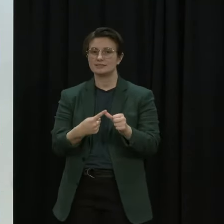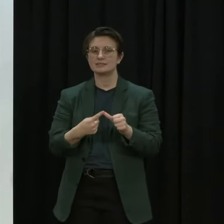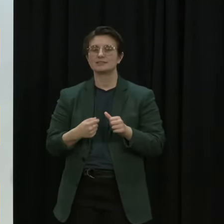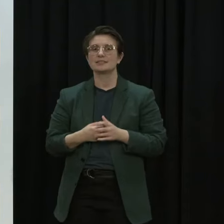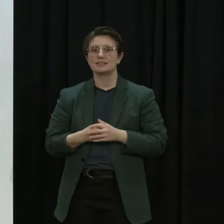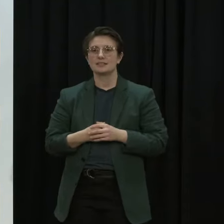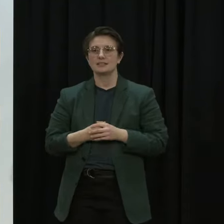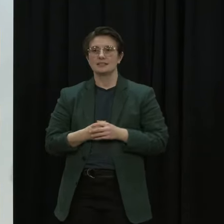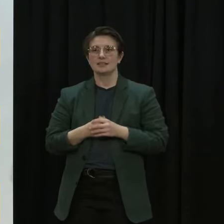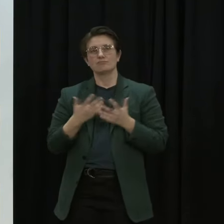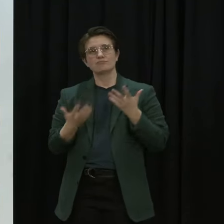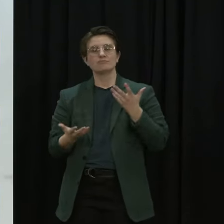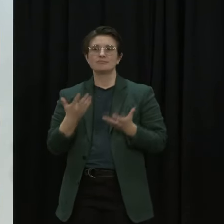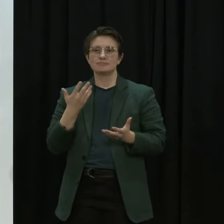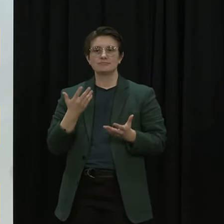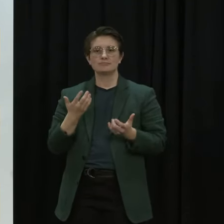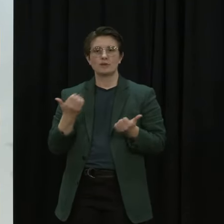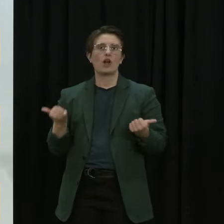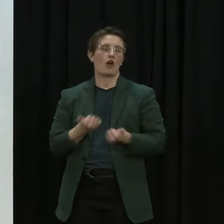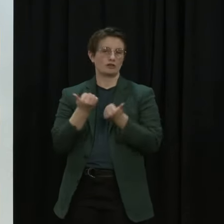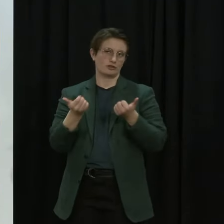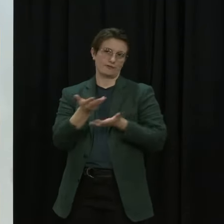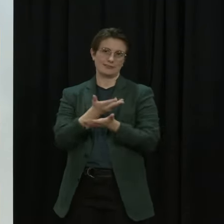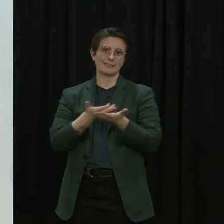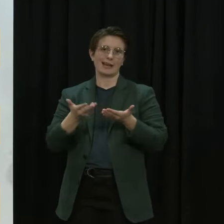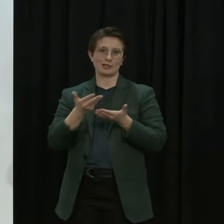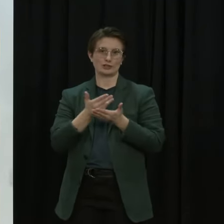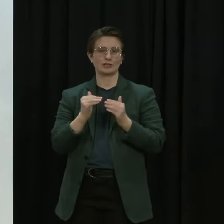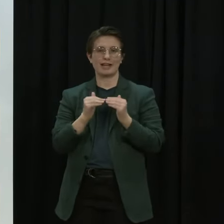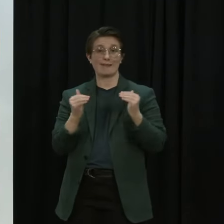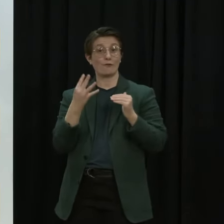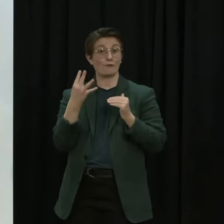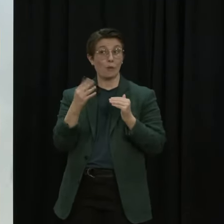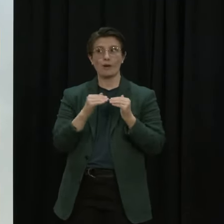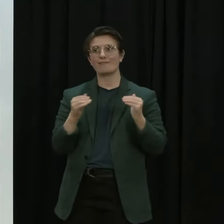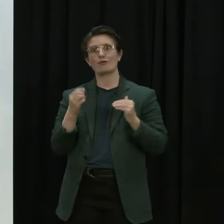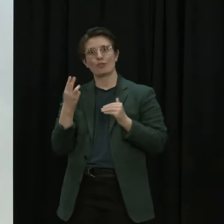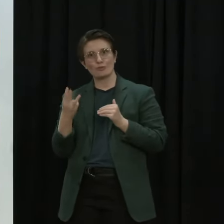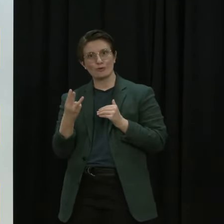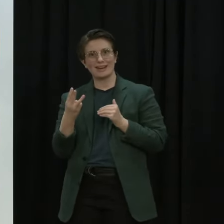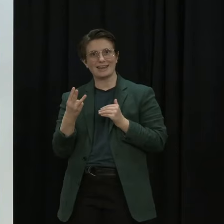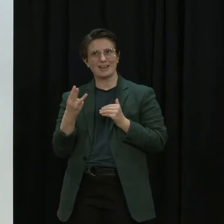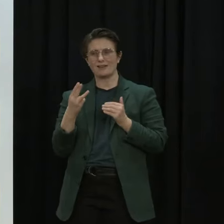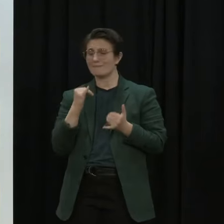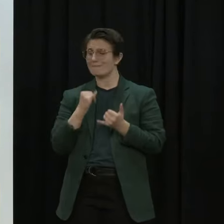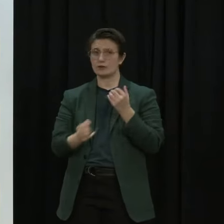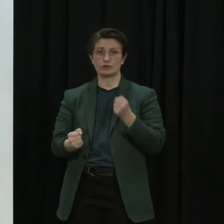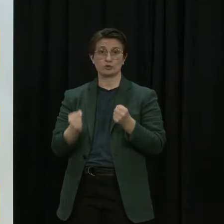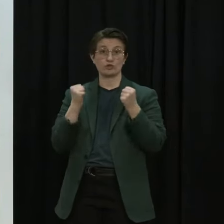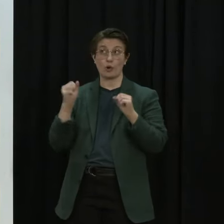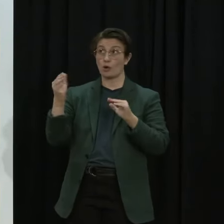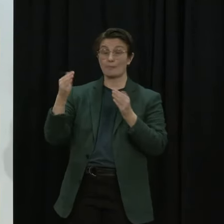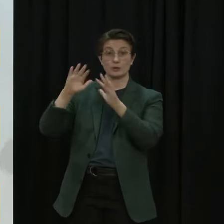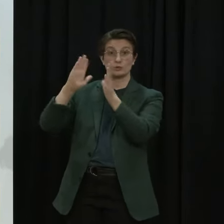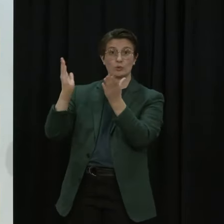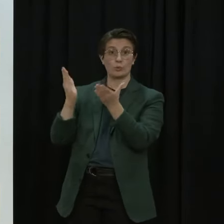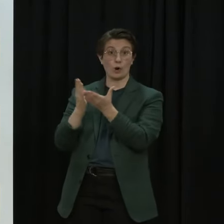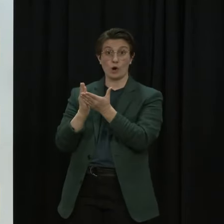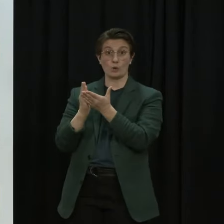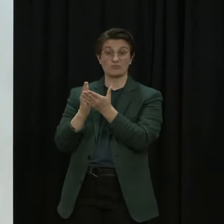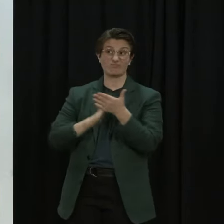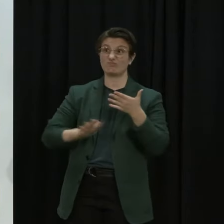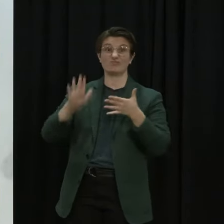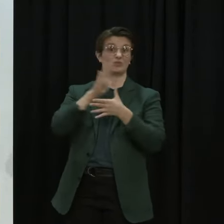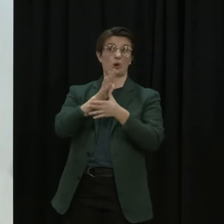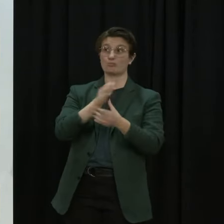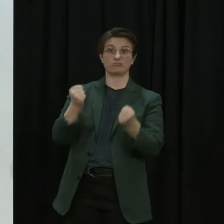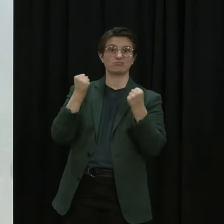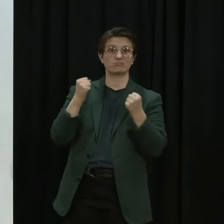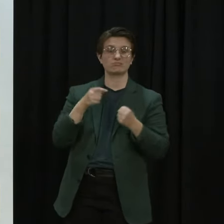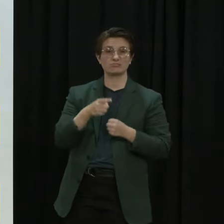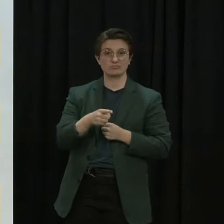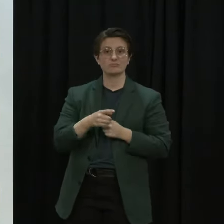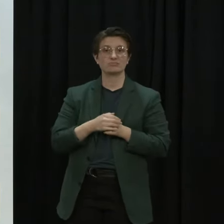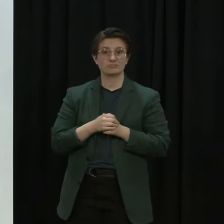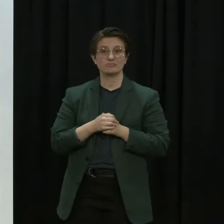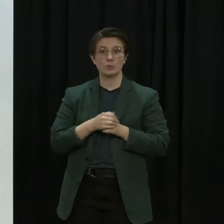decision was that with our